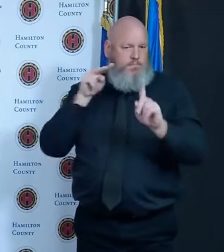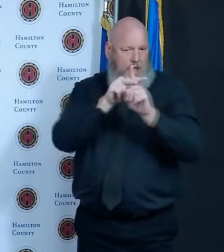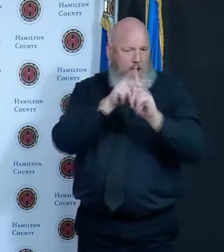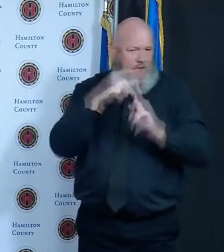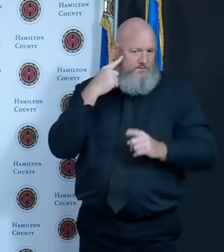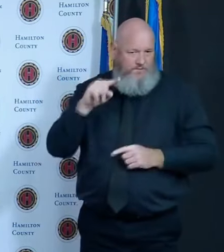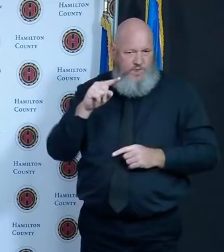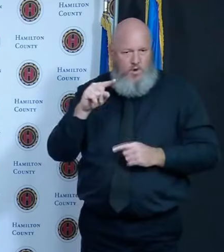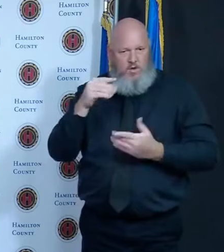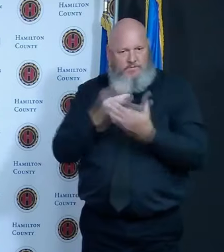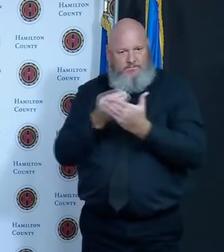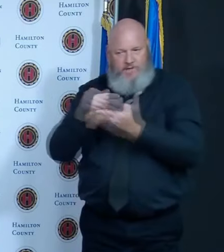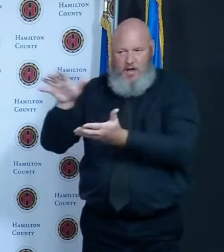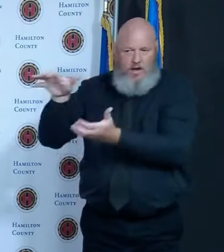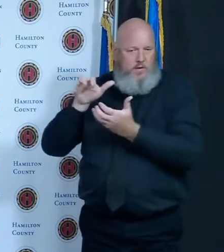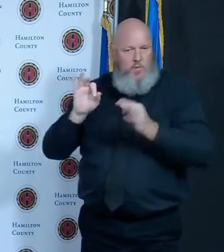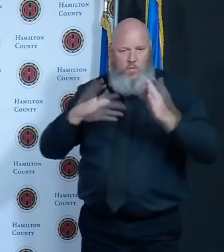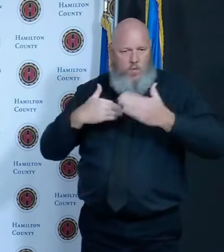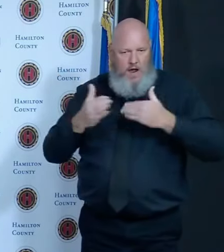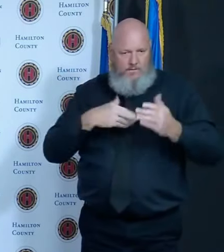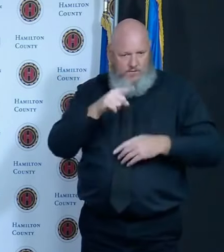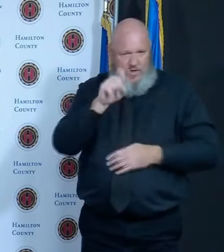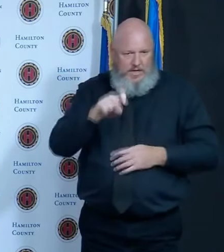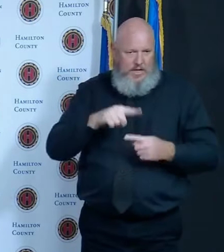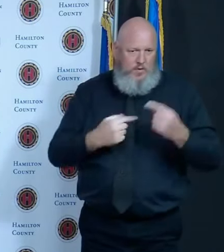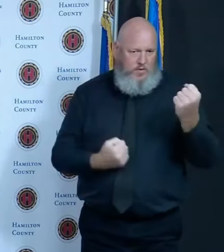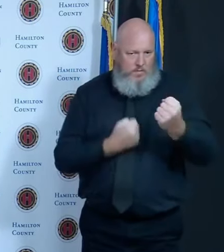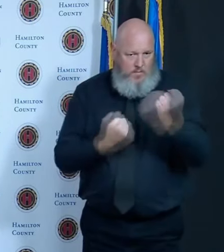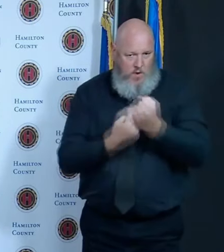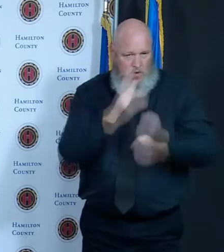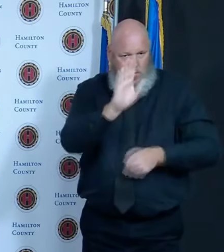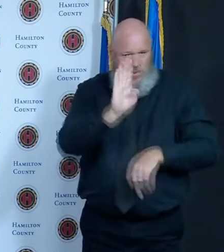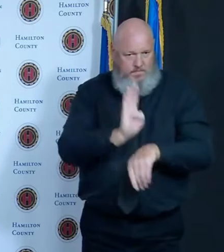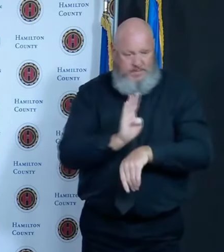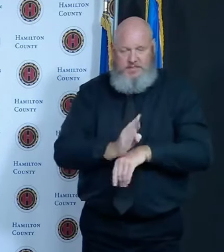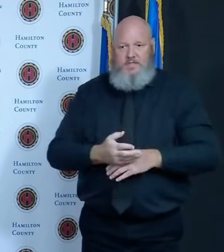particular businesses particular industries to start ramping up and